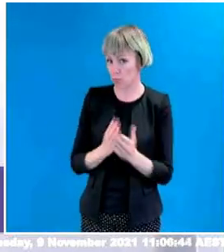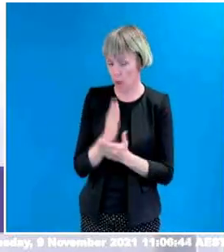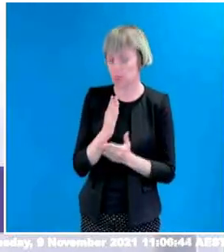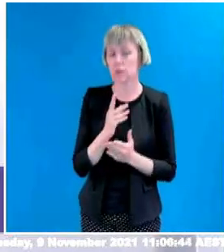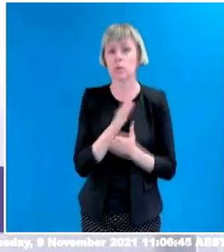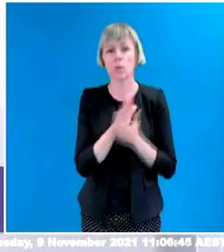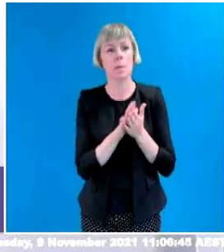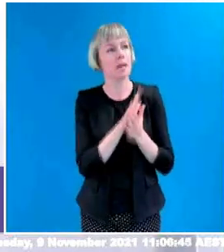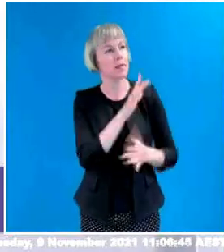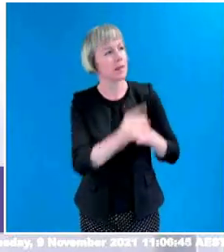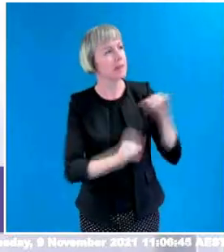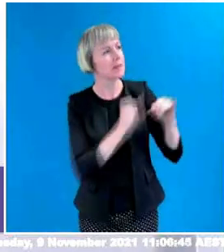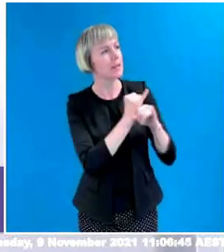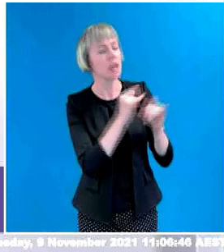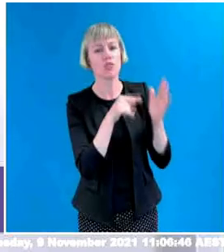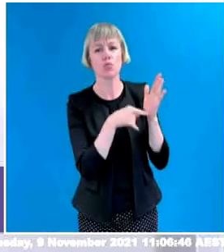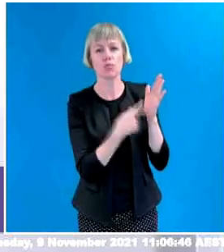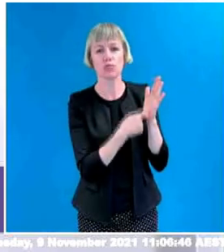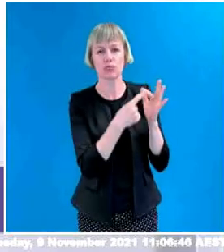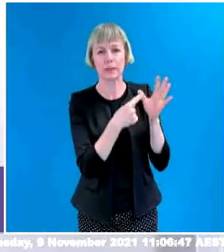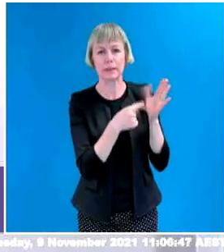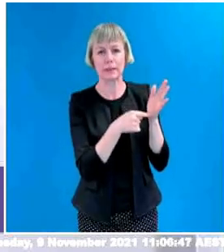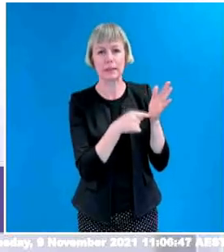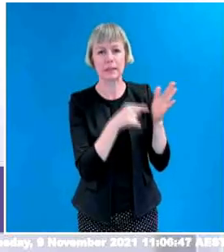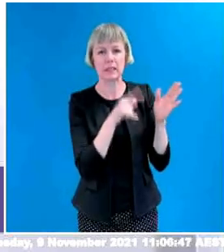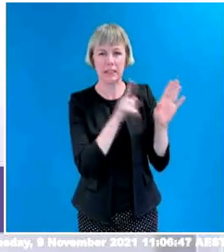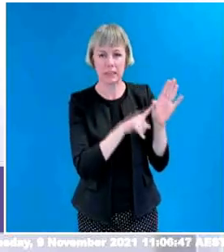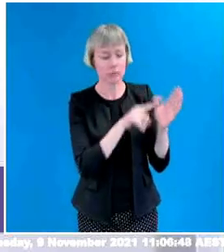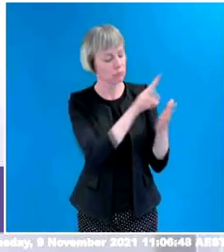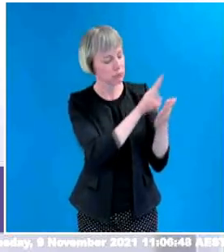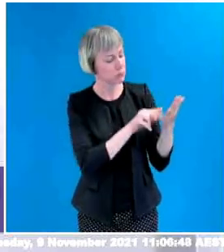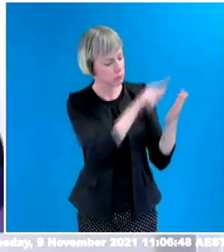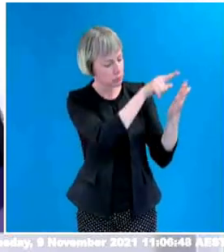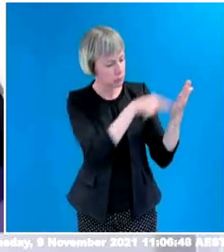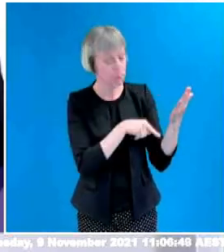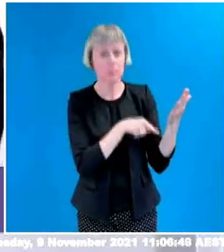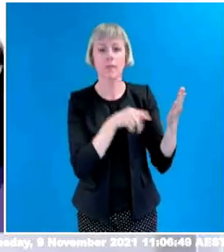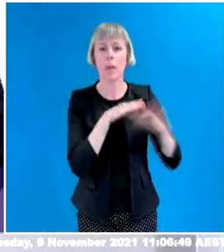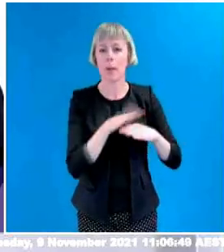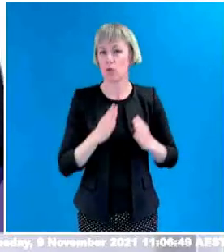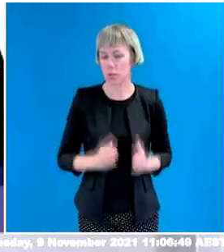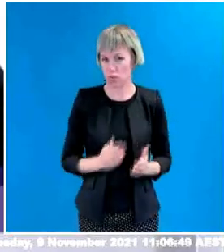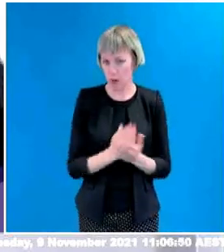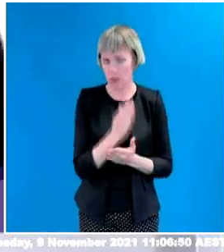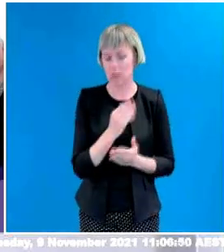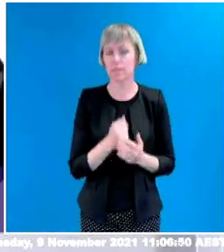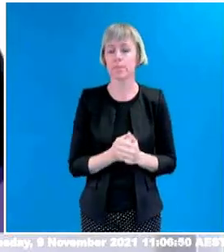How do businesses understand those human rights, which are often described as